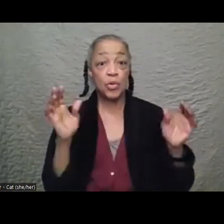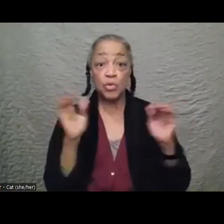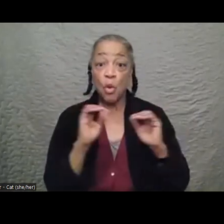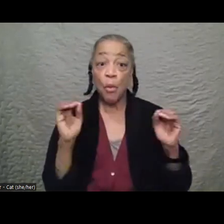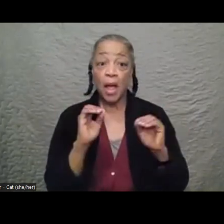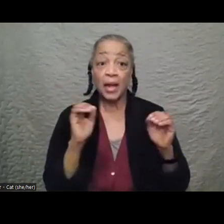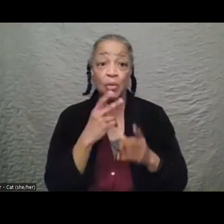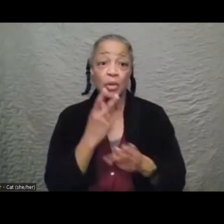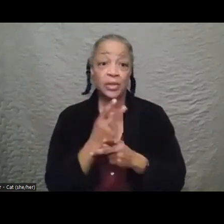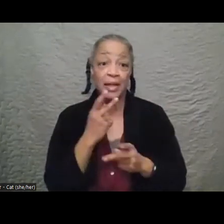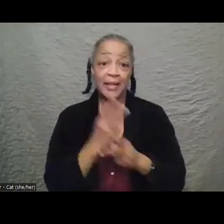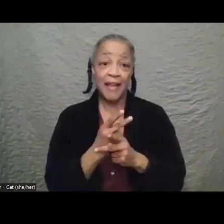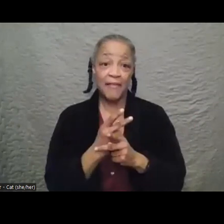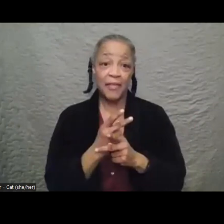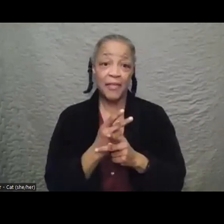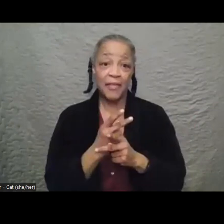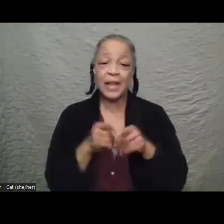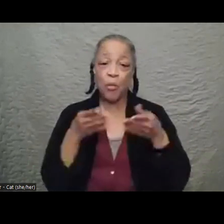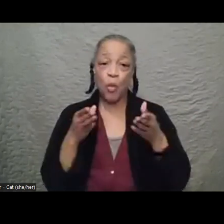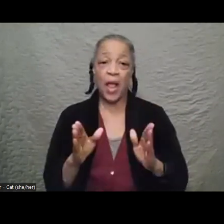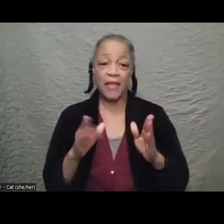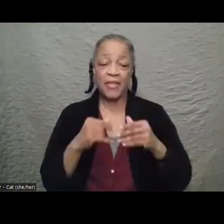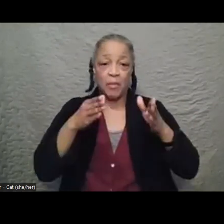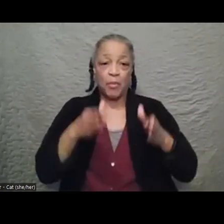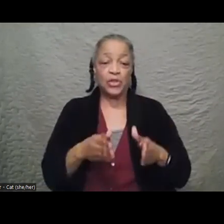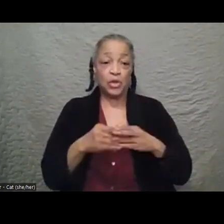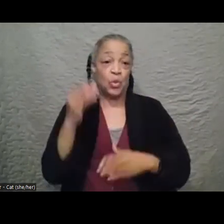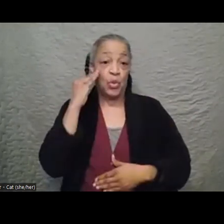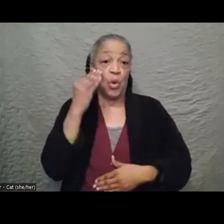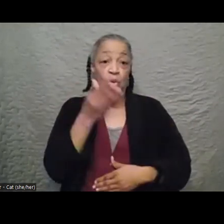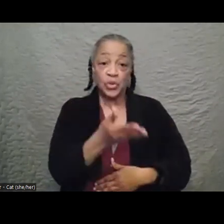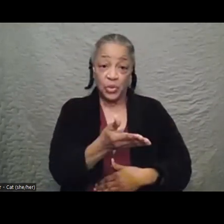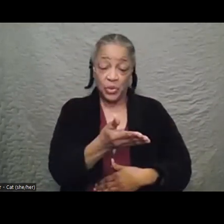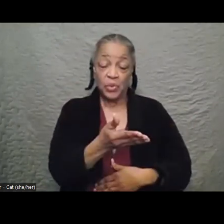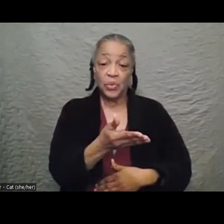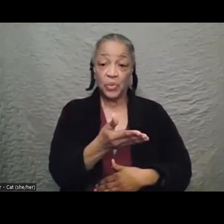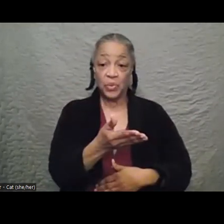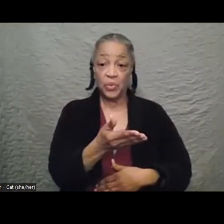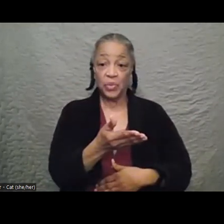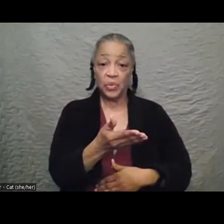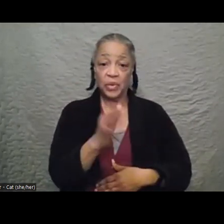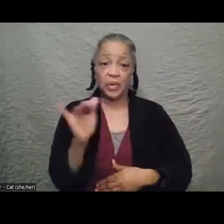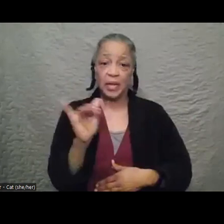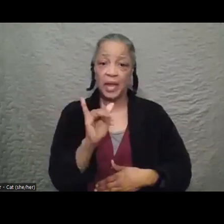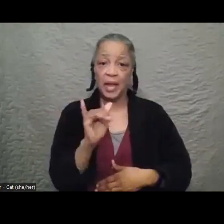them the same way that a person who knows you.